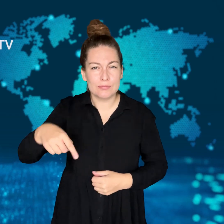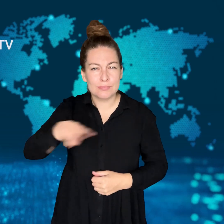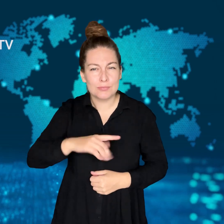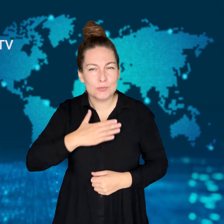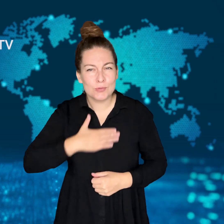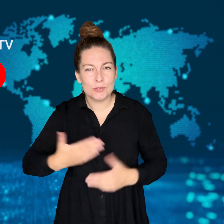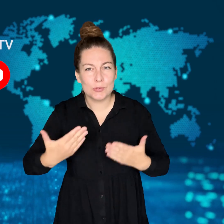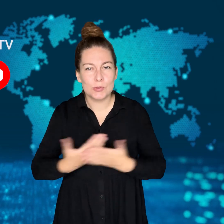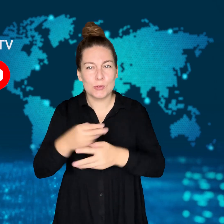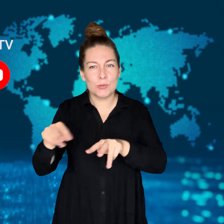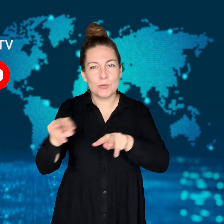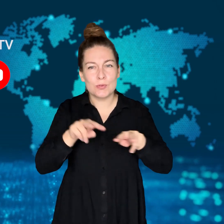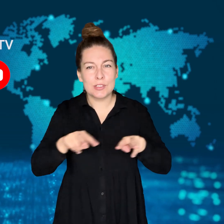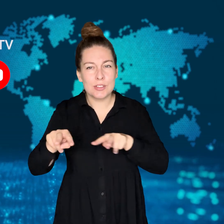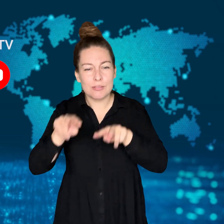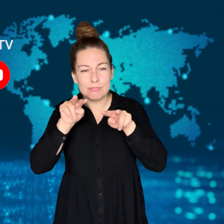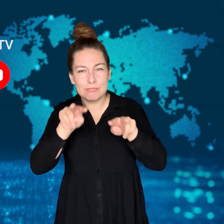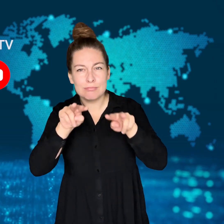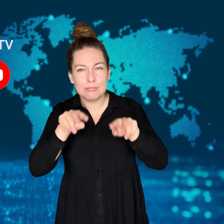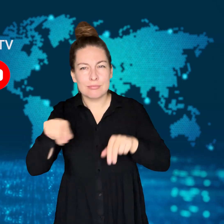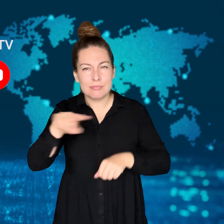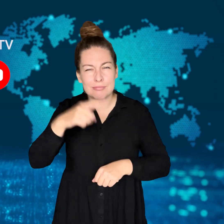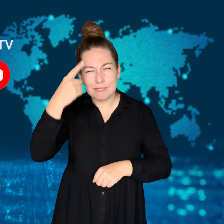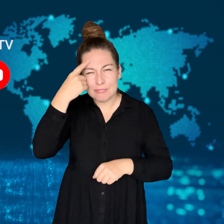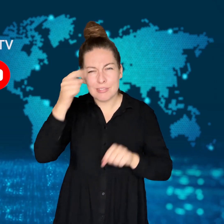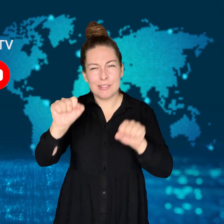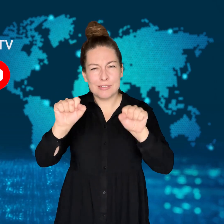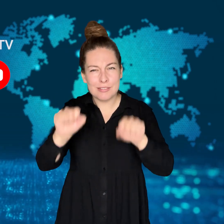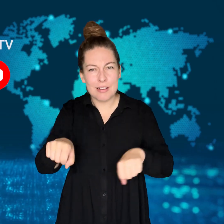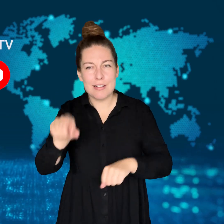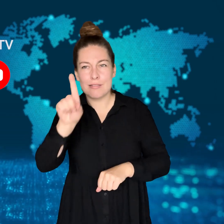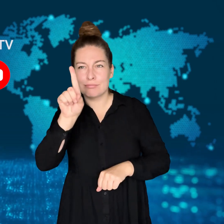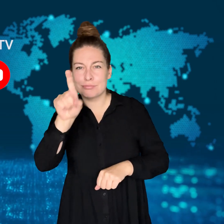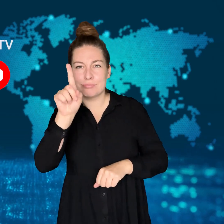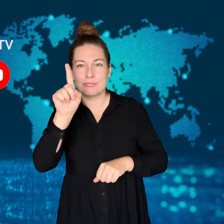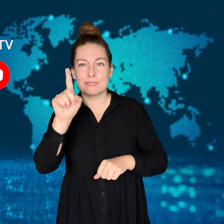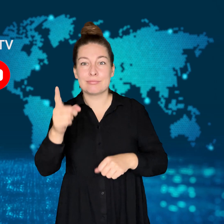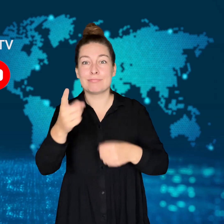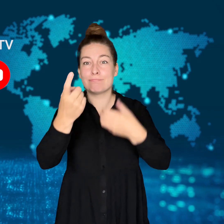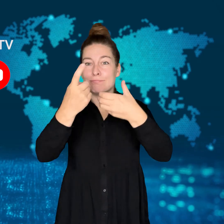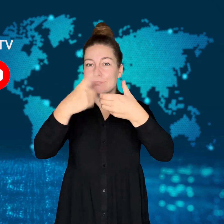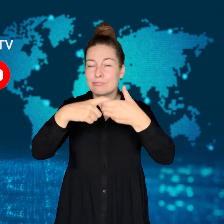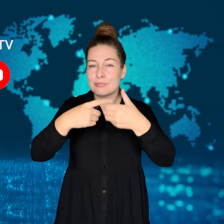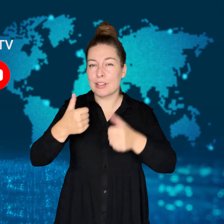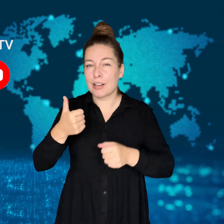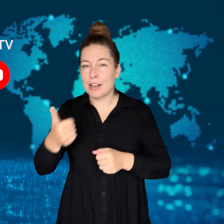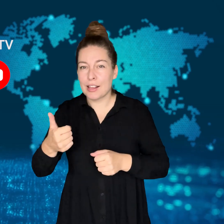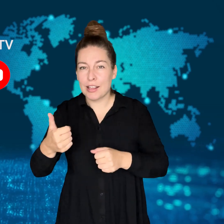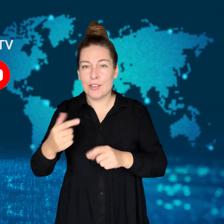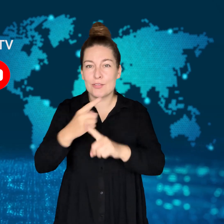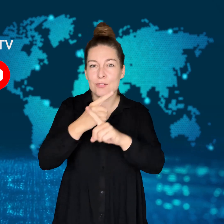Dont forget to subscribe, like, and follow H3 World TV